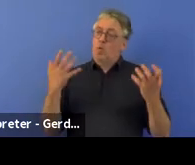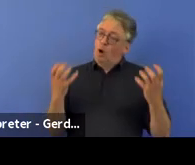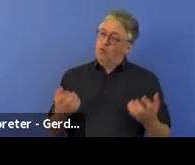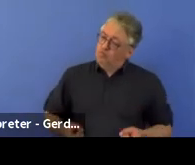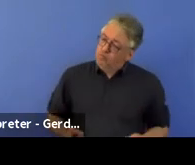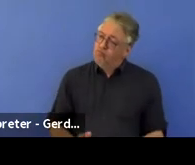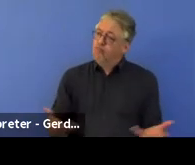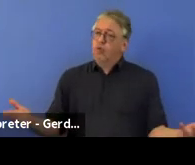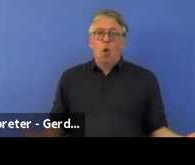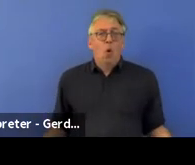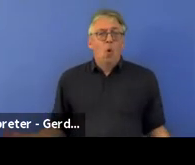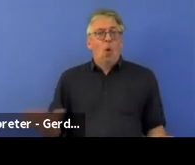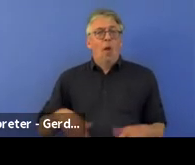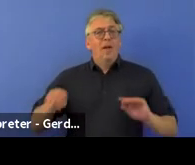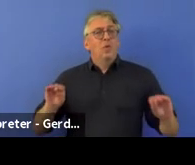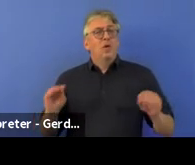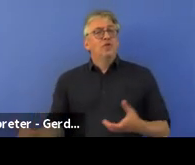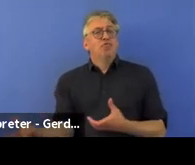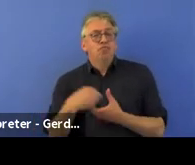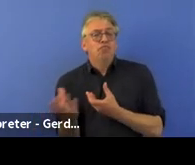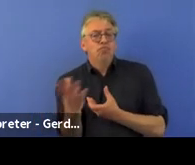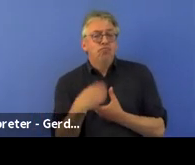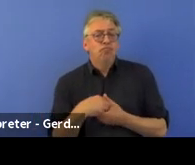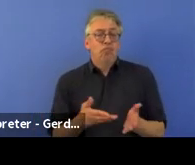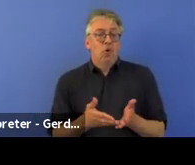commitment is dedicated to ensuring inclusive education. Last